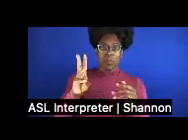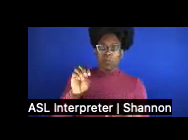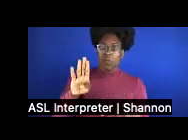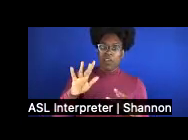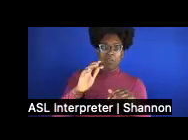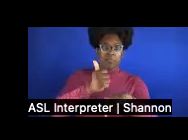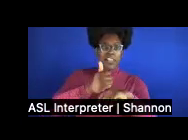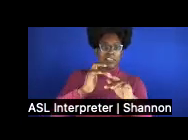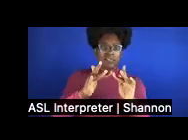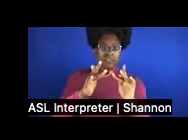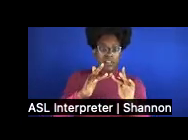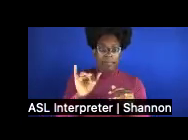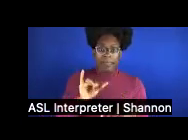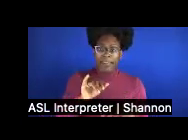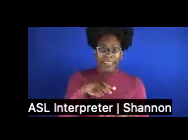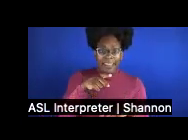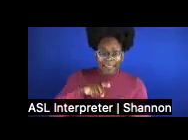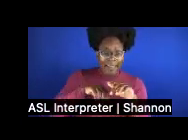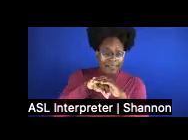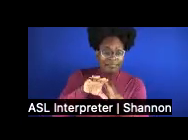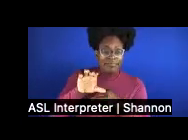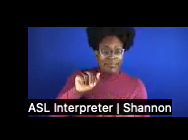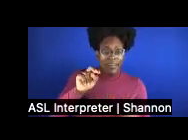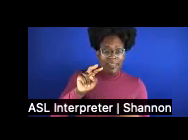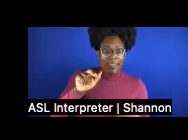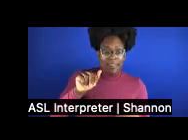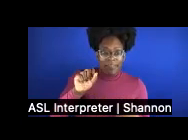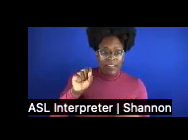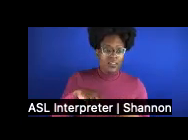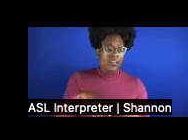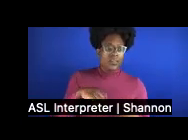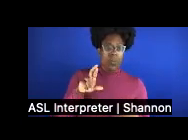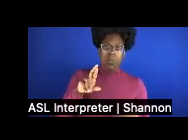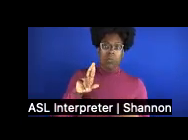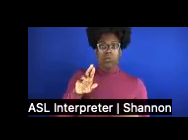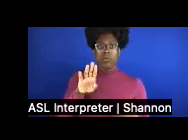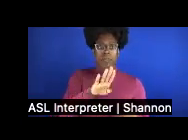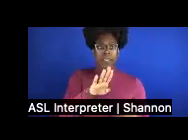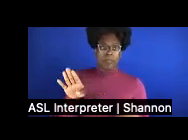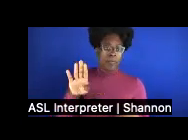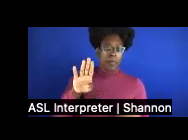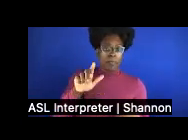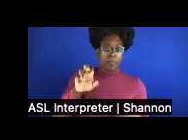we might be used to. The learning management systems look a lot like those other systems,